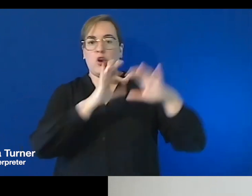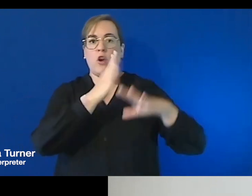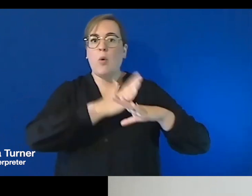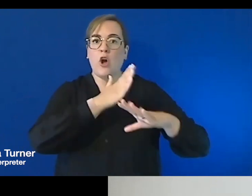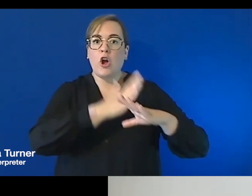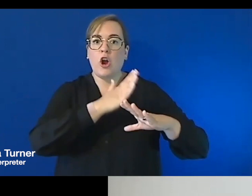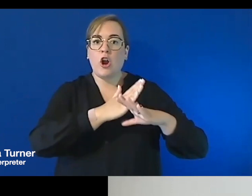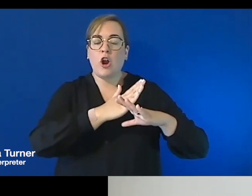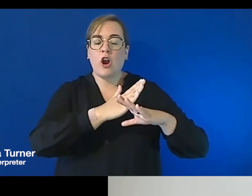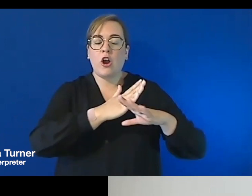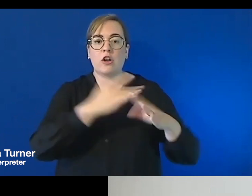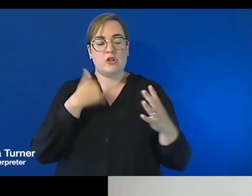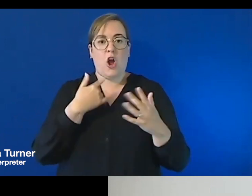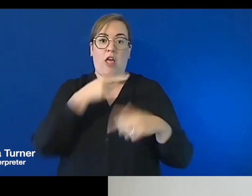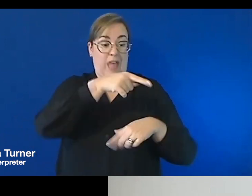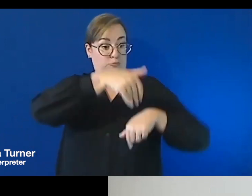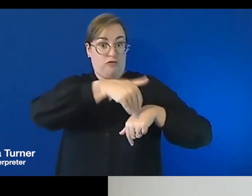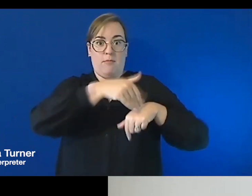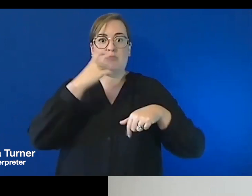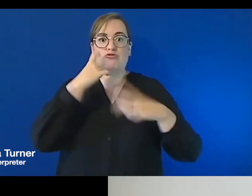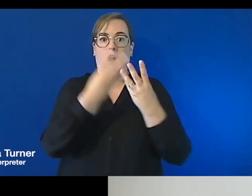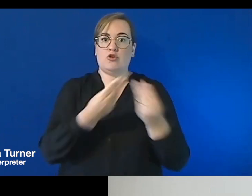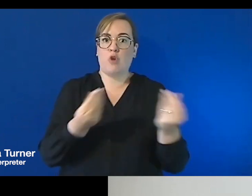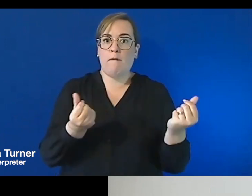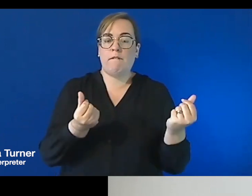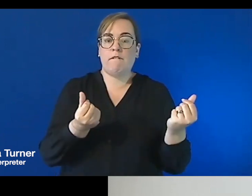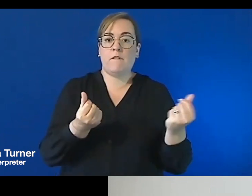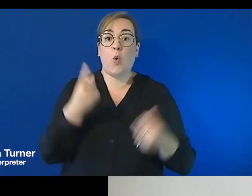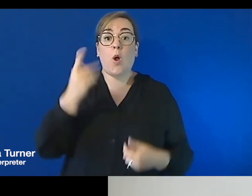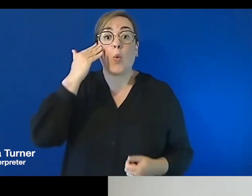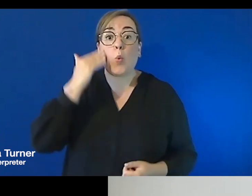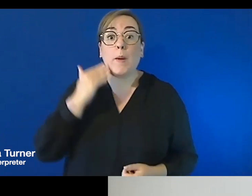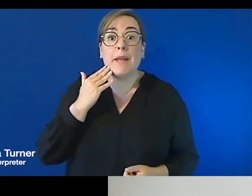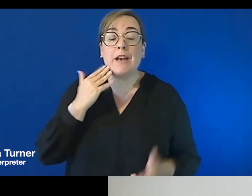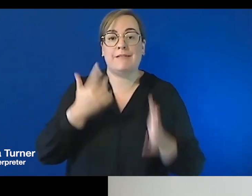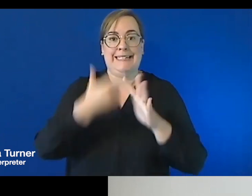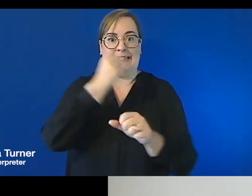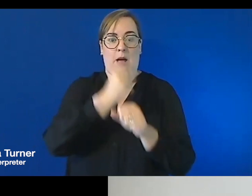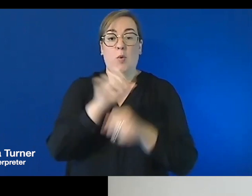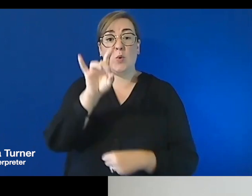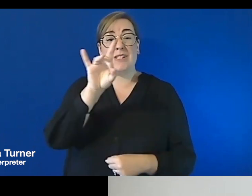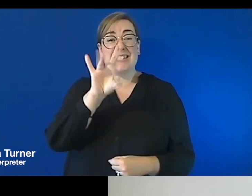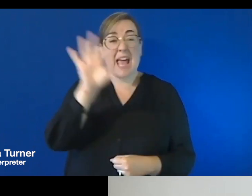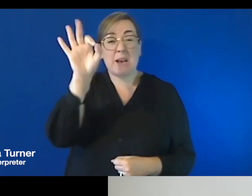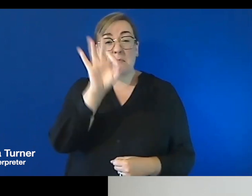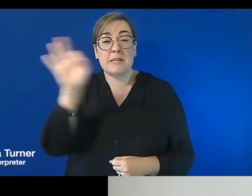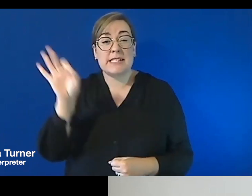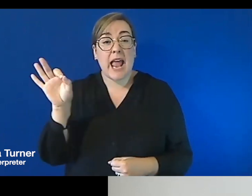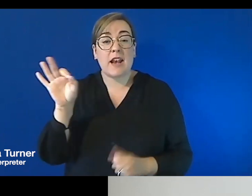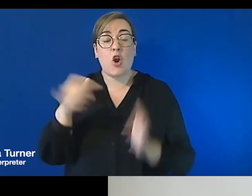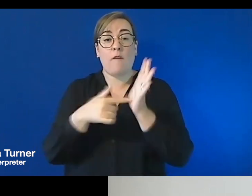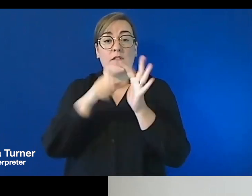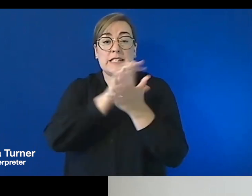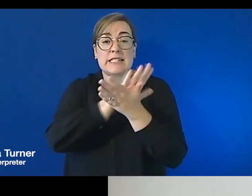try to solve, in terms of women, only 10 percent of tech and data, data science teams presented by